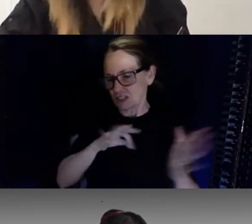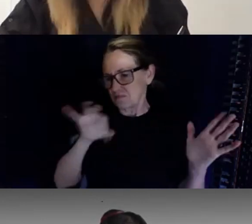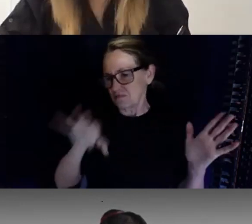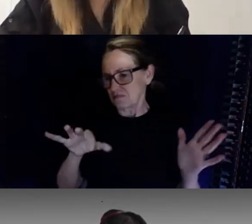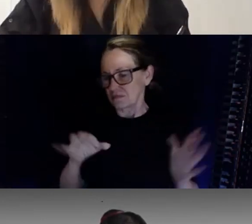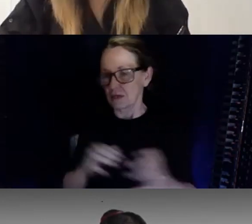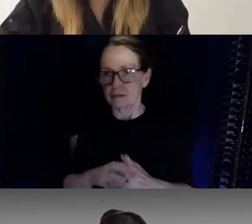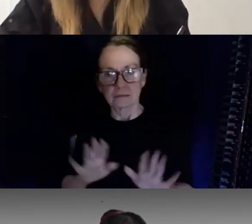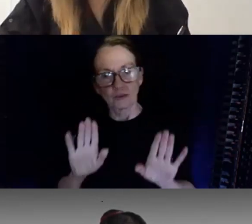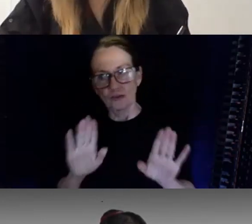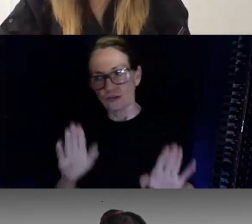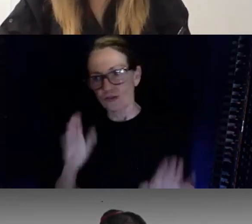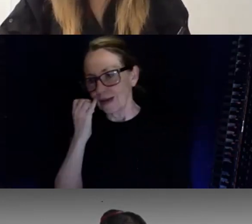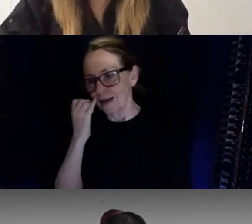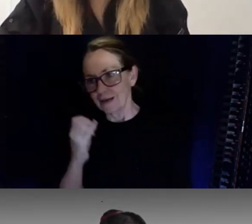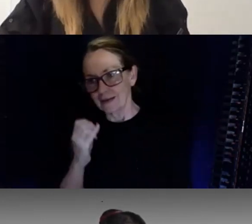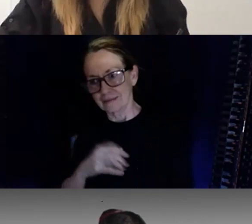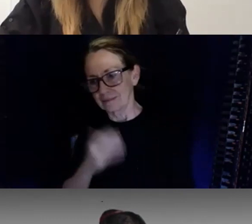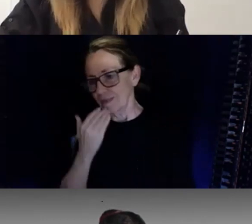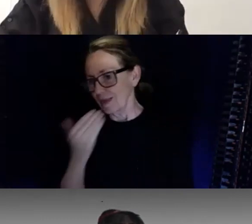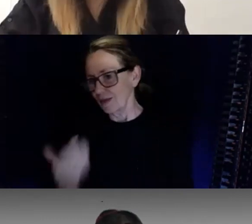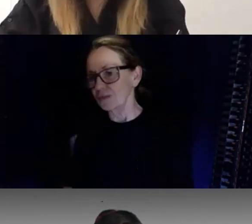JUST A THOUGHT SO THAT WAY IF DOH WORKS OR IF IT DOESN'T WORK OR ANY OTHER AGENCY, YOU'RE SEEING YOUR PROGRESS BY THE INDIVIDUALS THAT YOU HAVE ENCOUNTERED. JUST ROOM FOR THOUGHT.